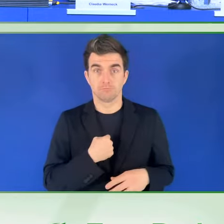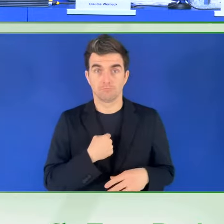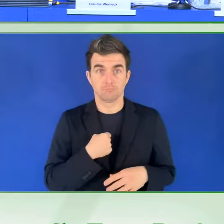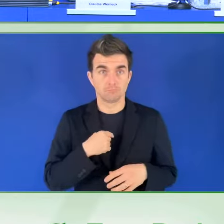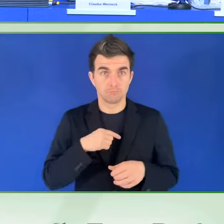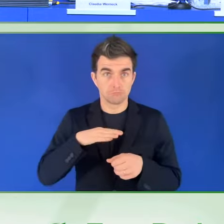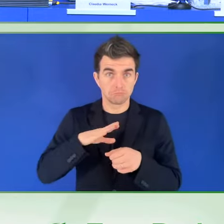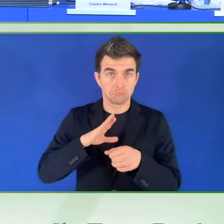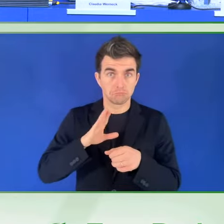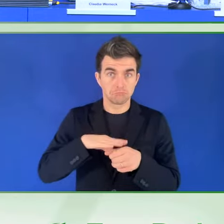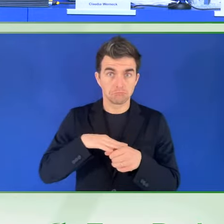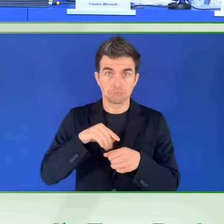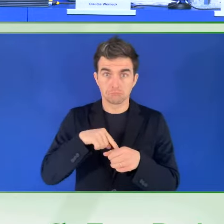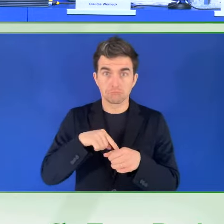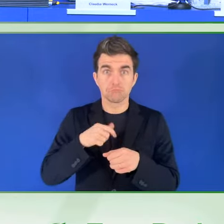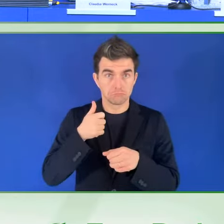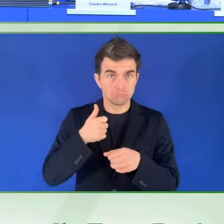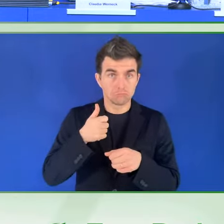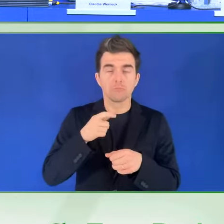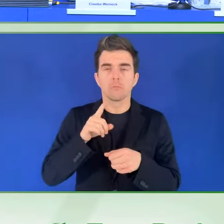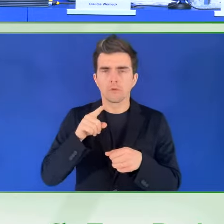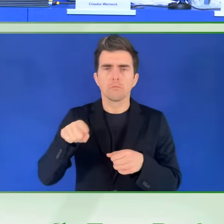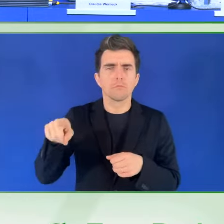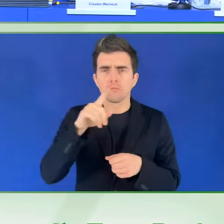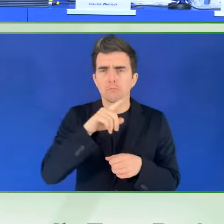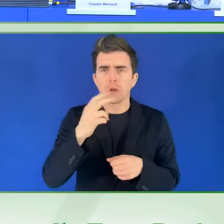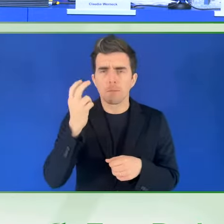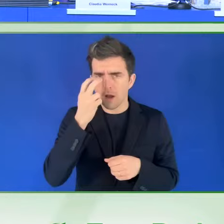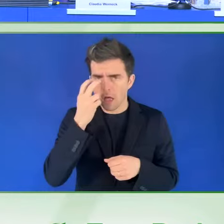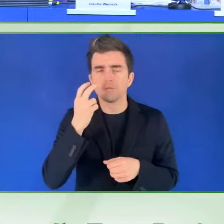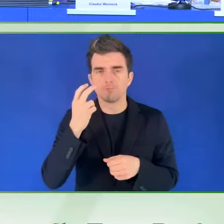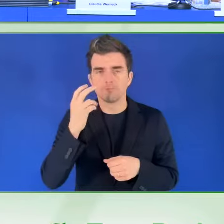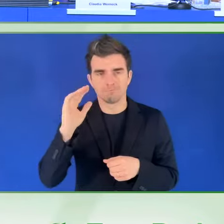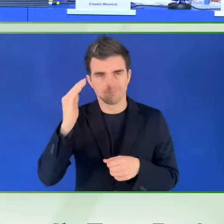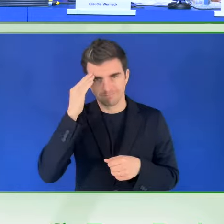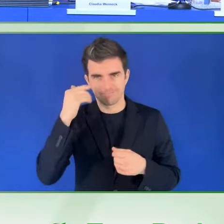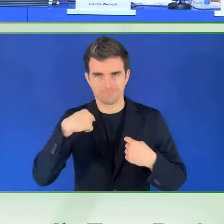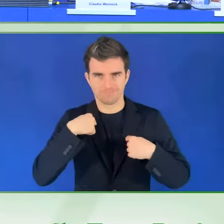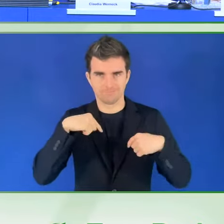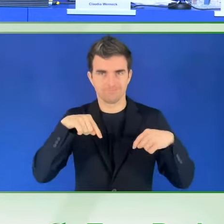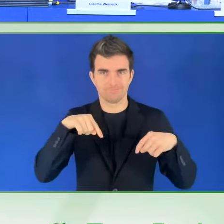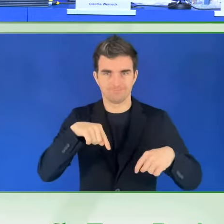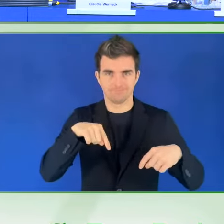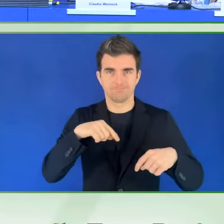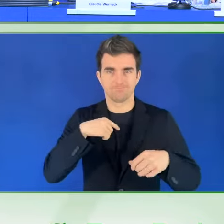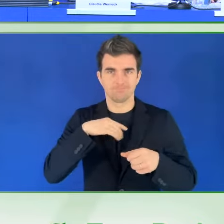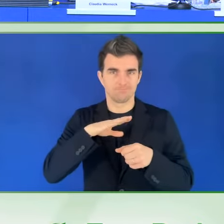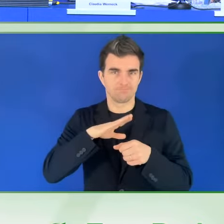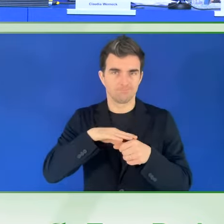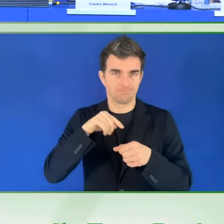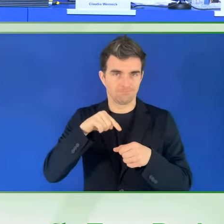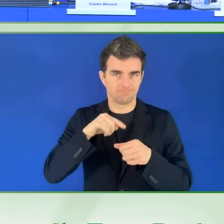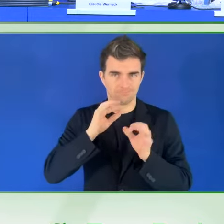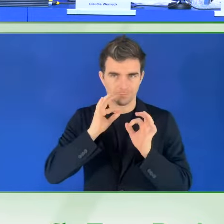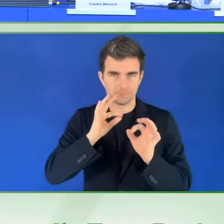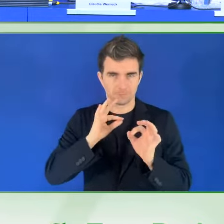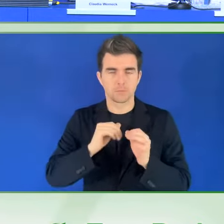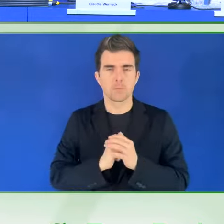Everyone participates in translating the lyrics in a sign language.